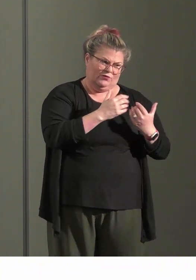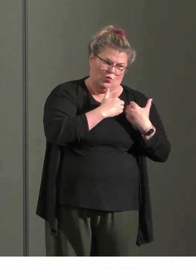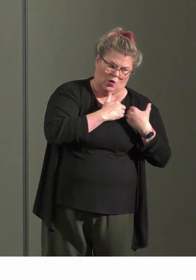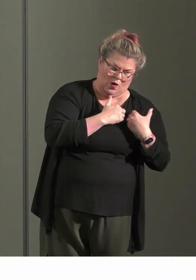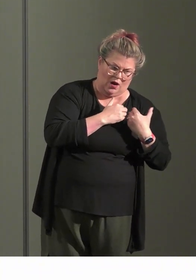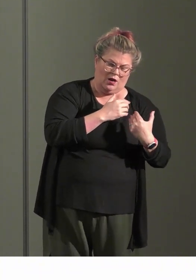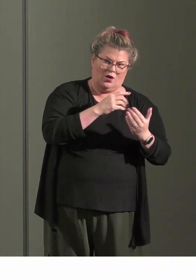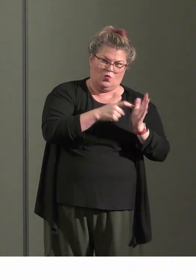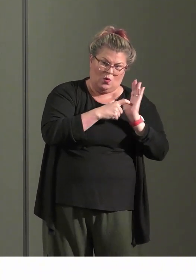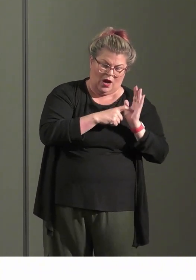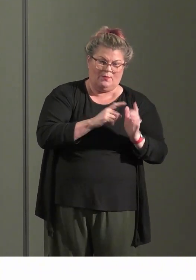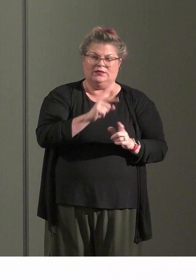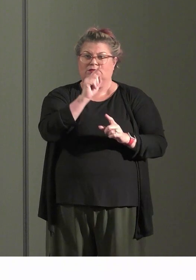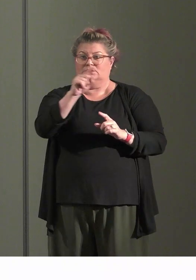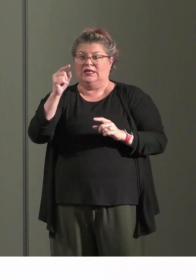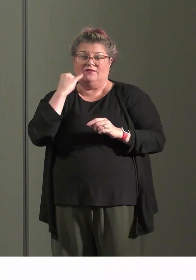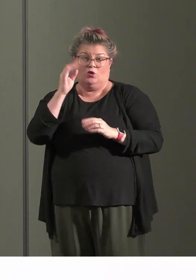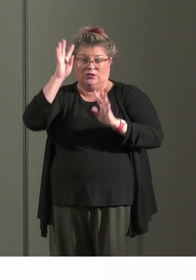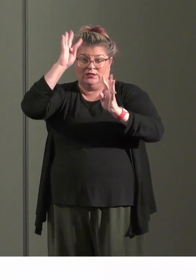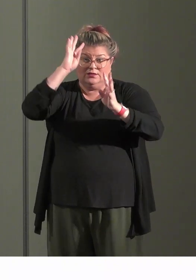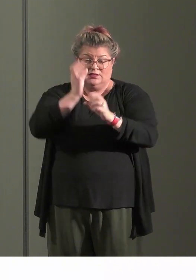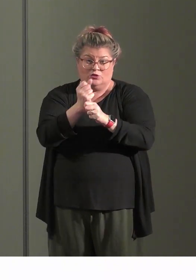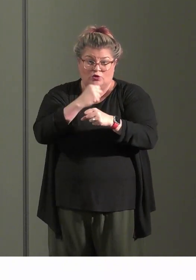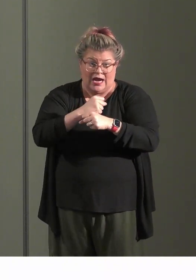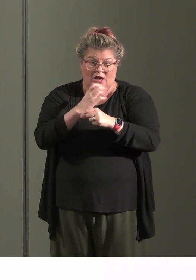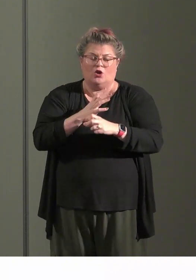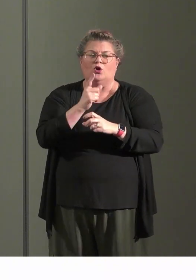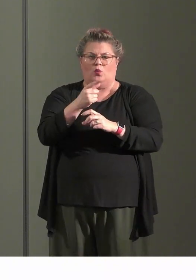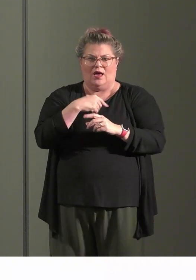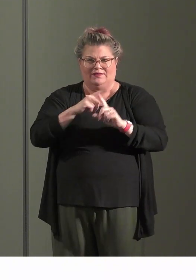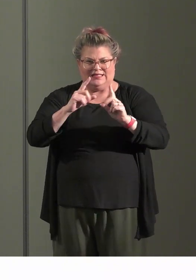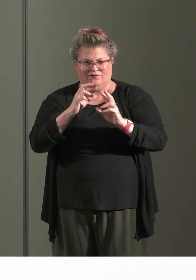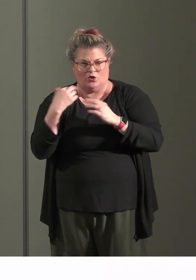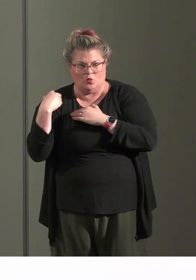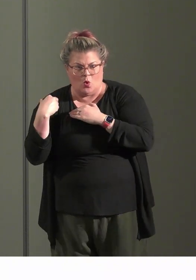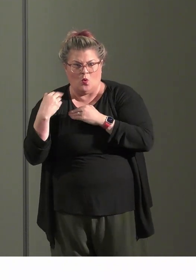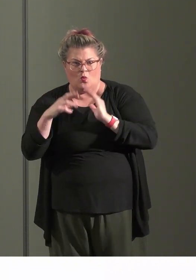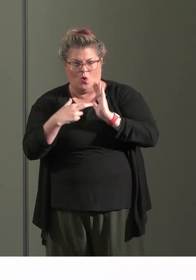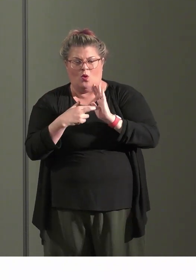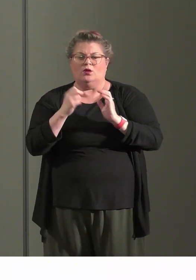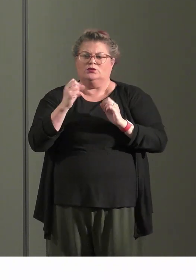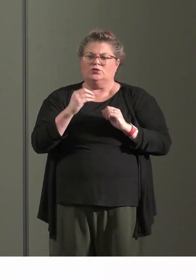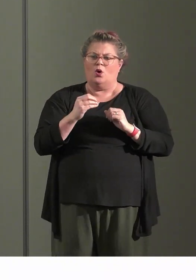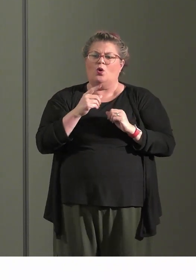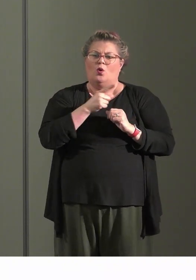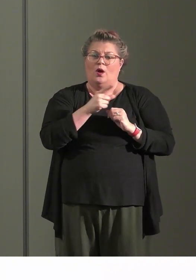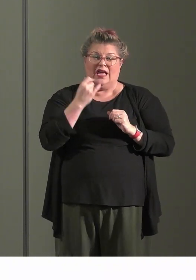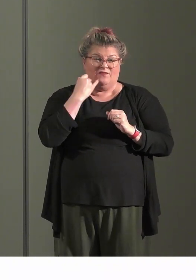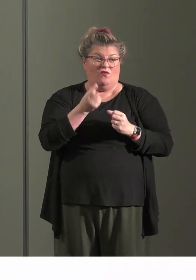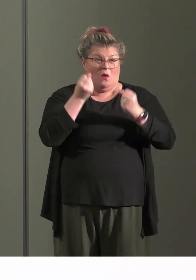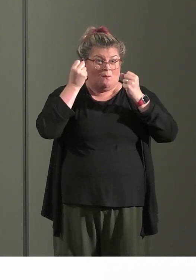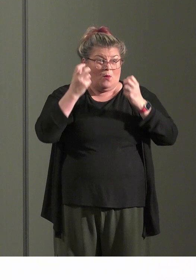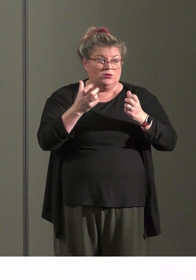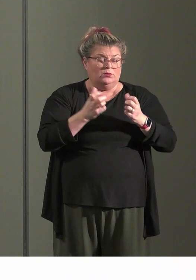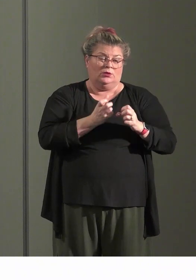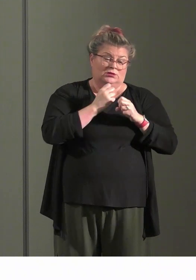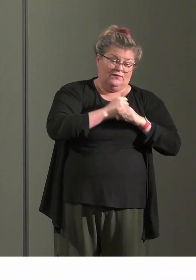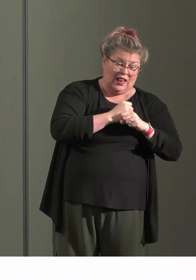the role you play. You play more than one role you have multiple obligations to you have to comply.